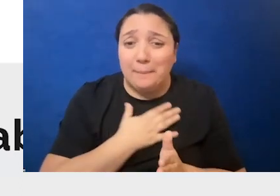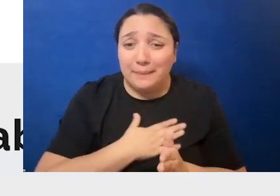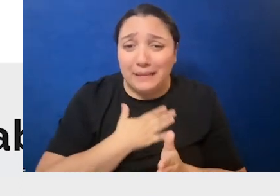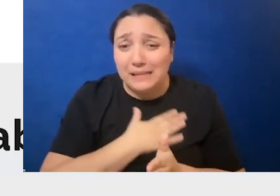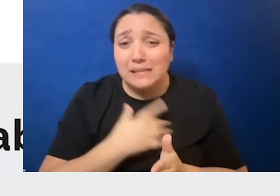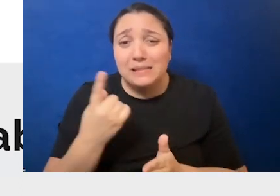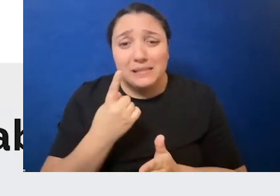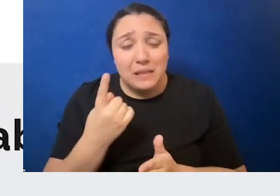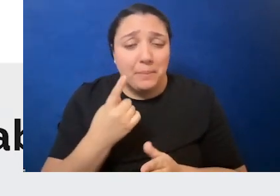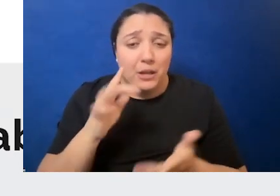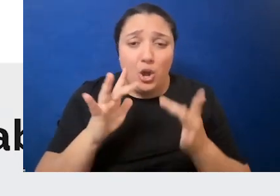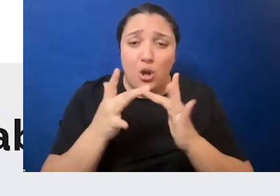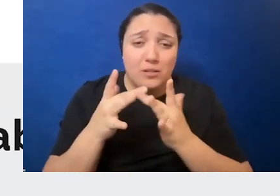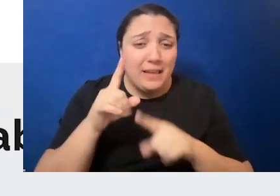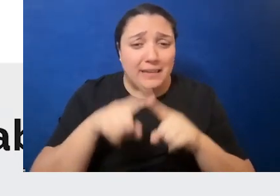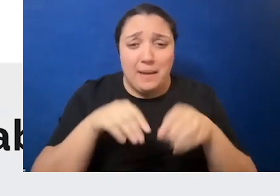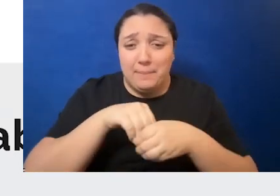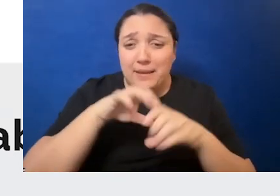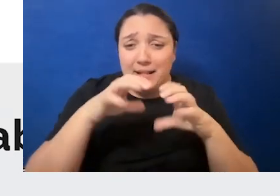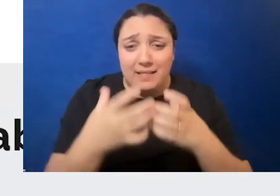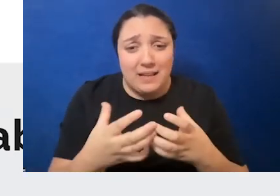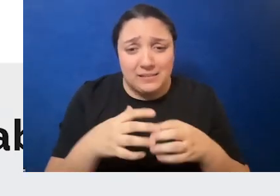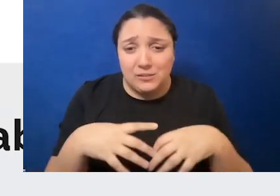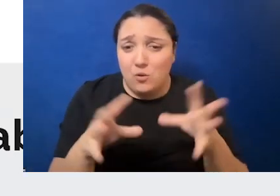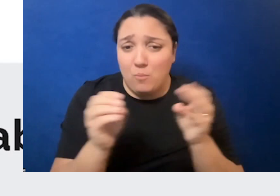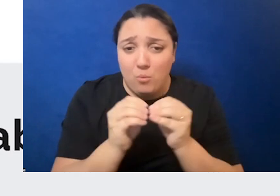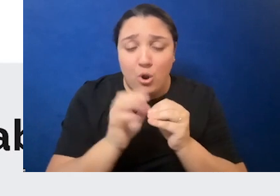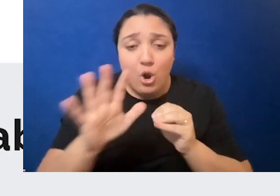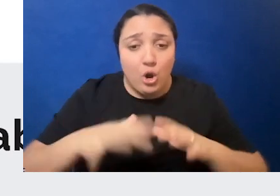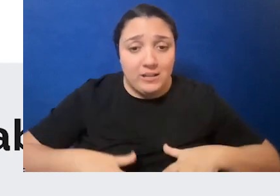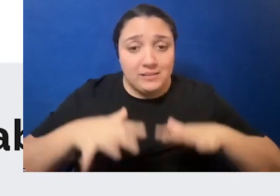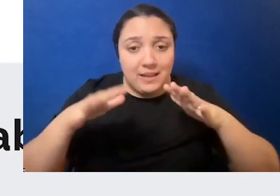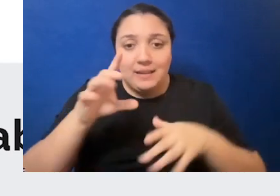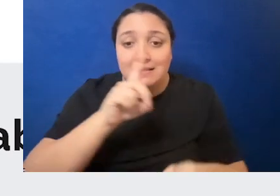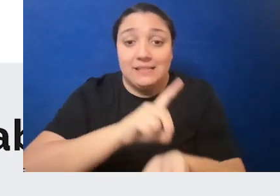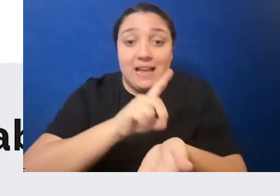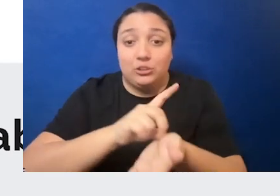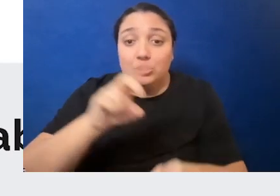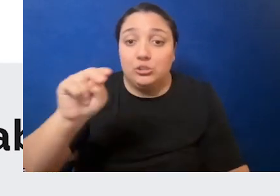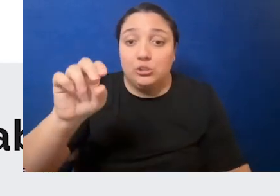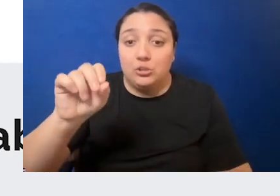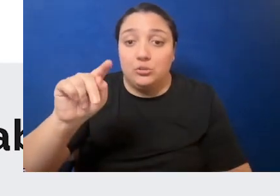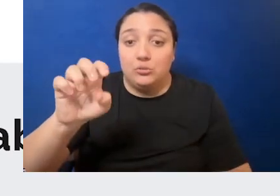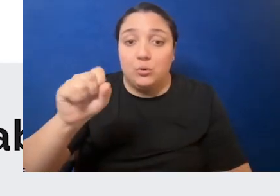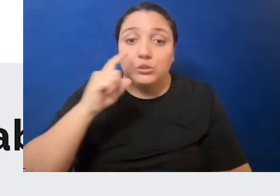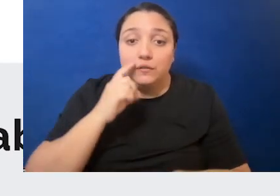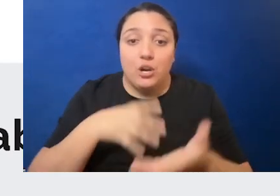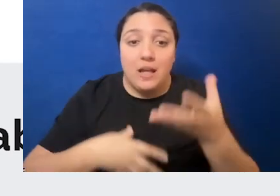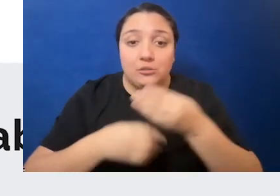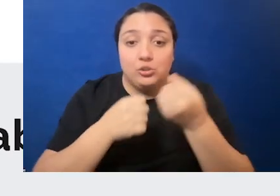REQUESTING CAN YOU GIVE HER SOMEONE TO DO ONLINE. THE DOCTOR'S NOTES THAT WE ARE